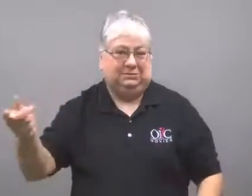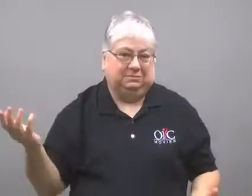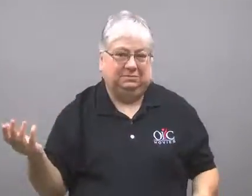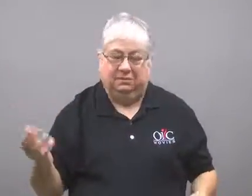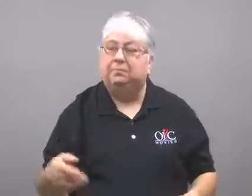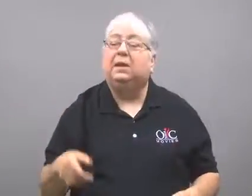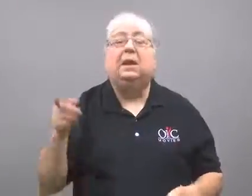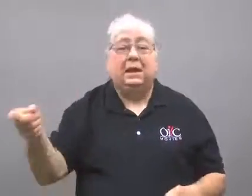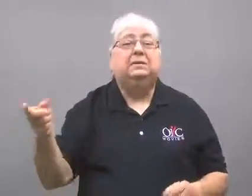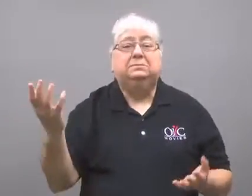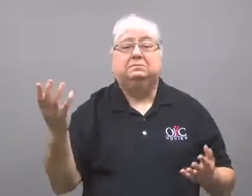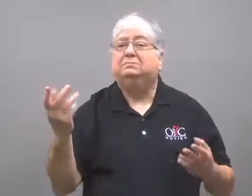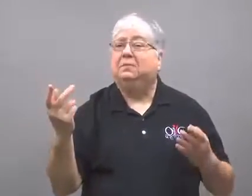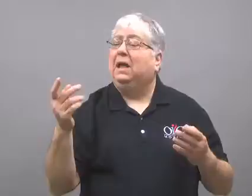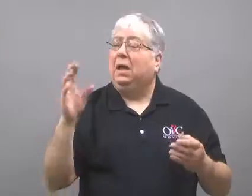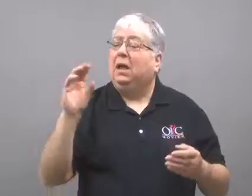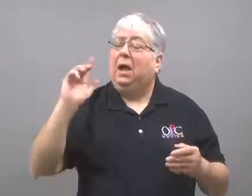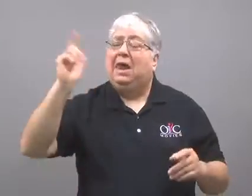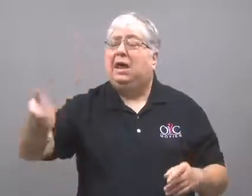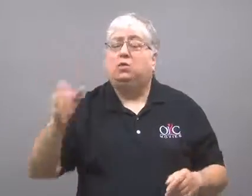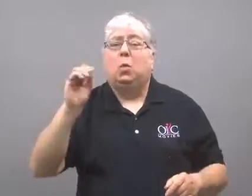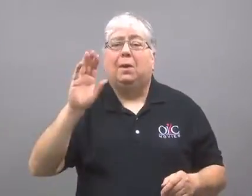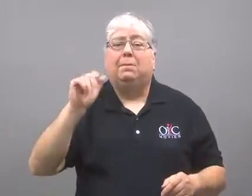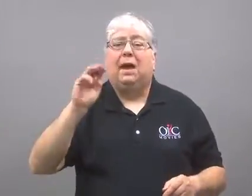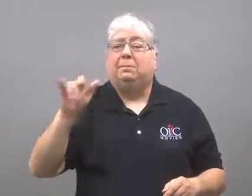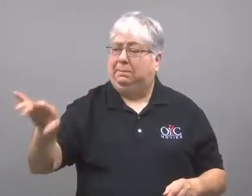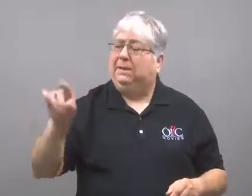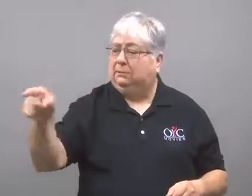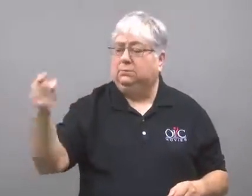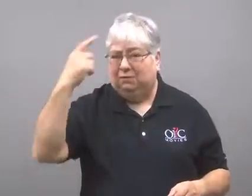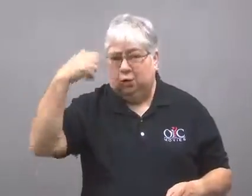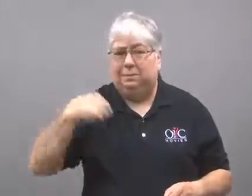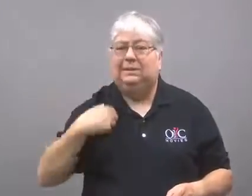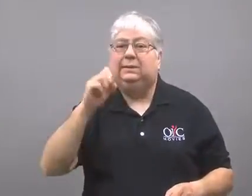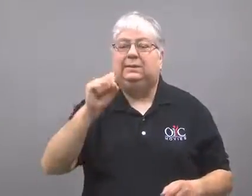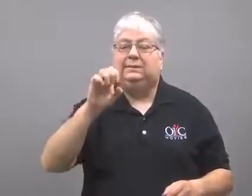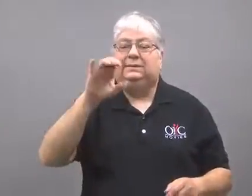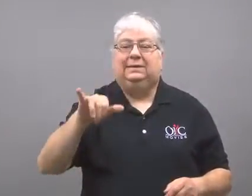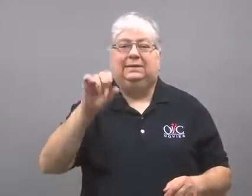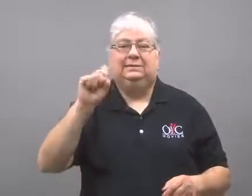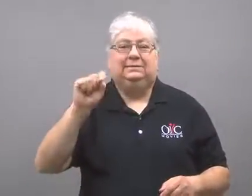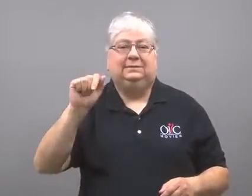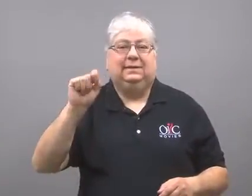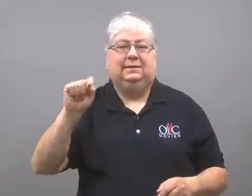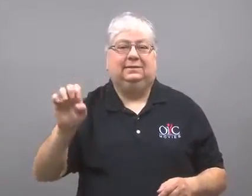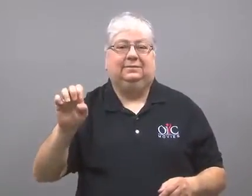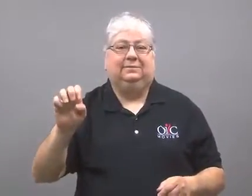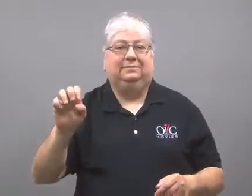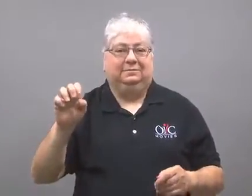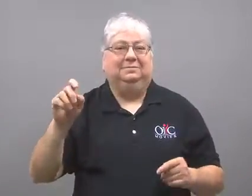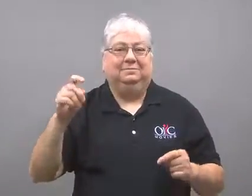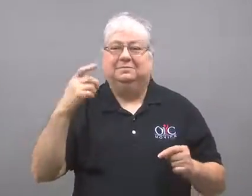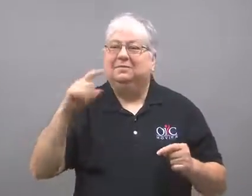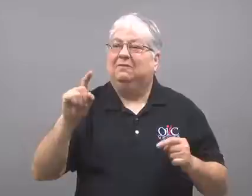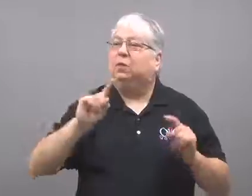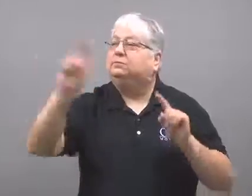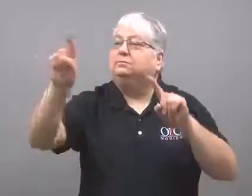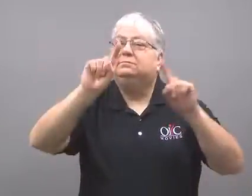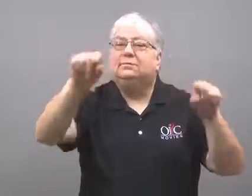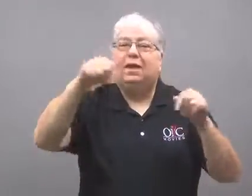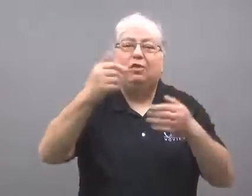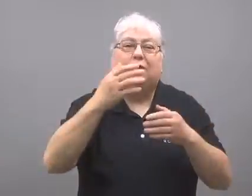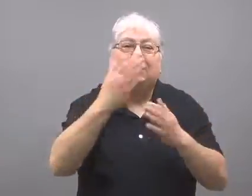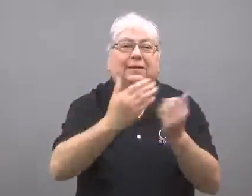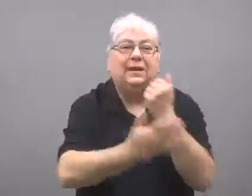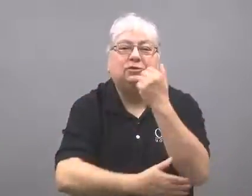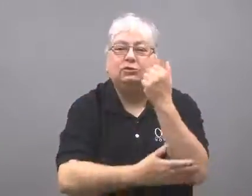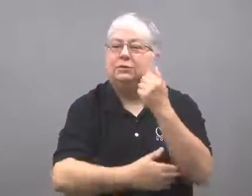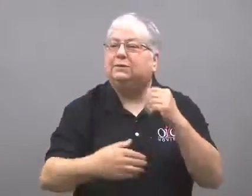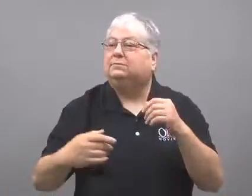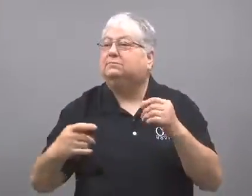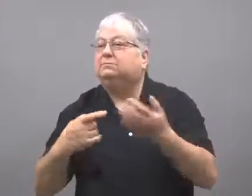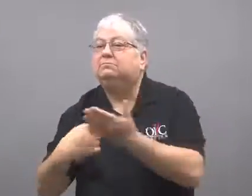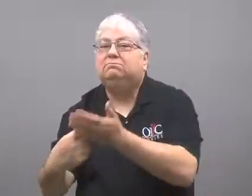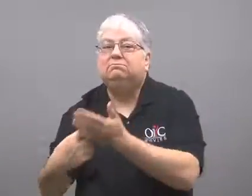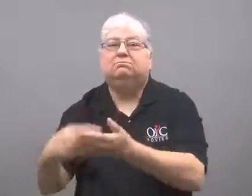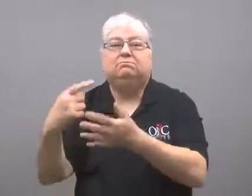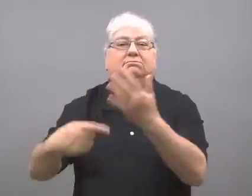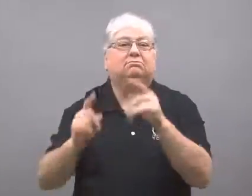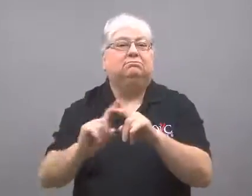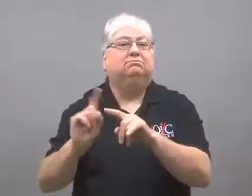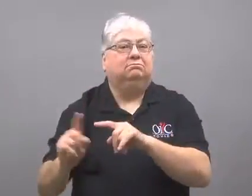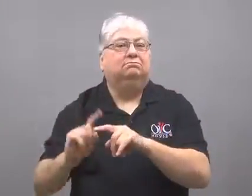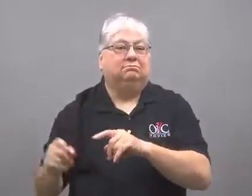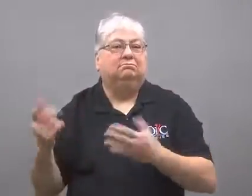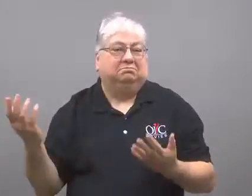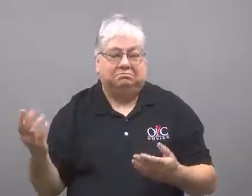She was later appointed Secretary of State by Obama.